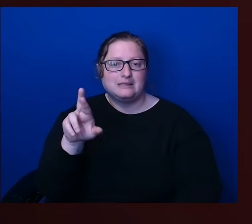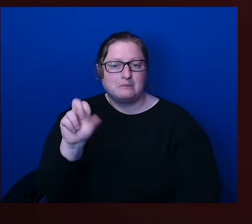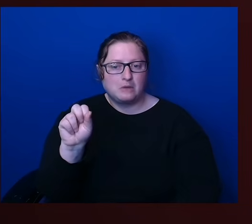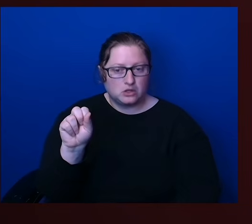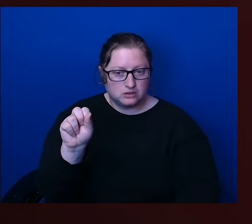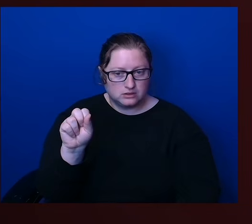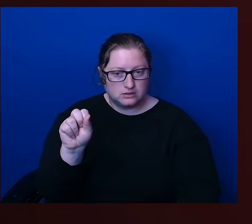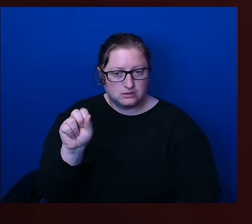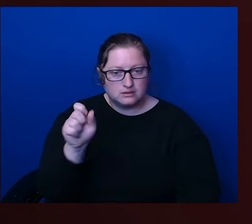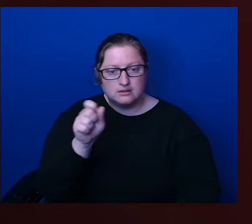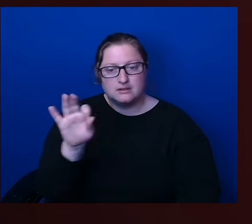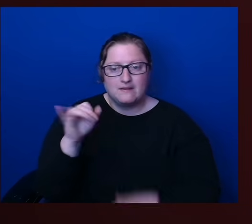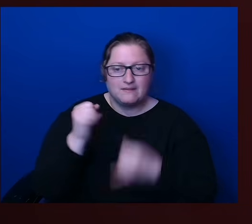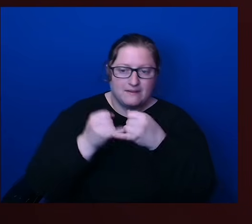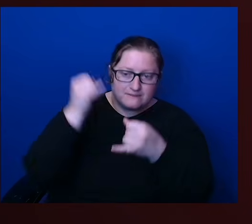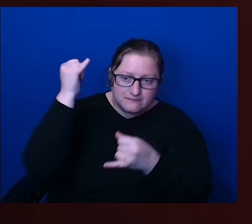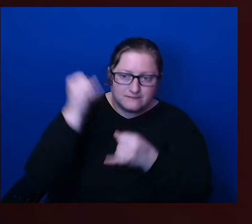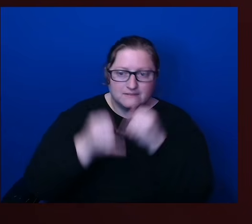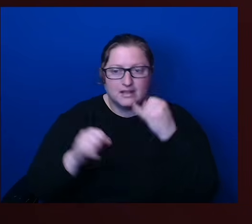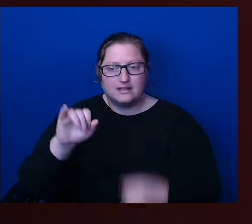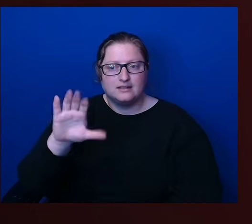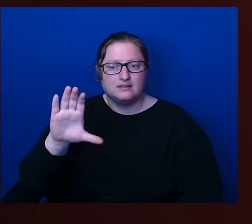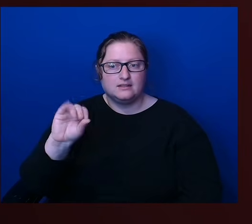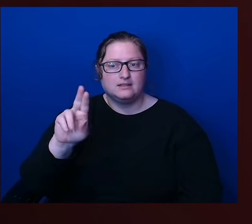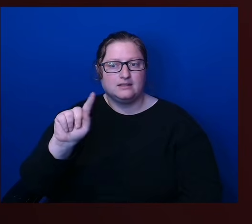The Final Countdown on the